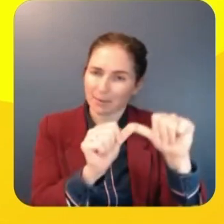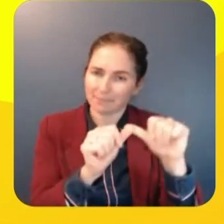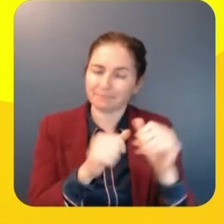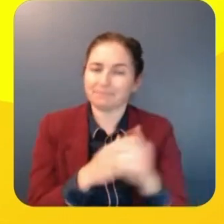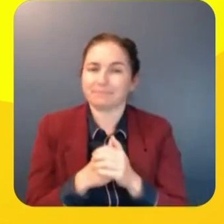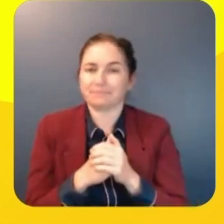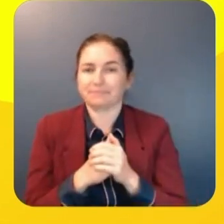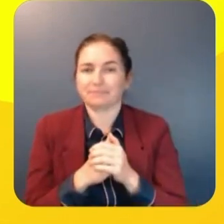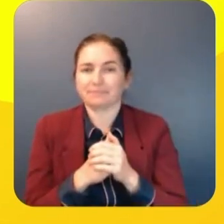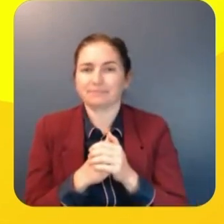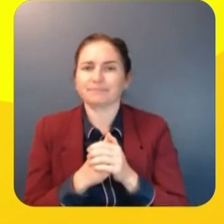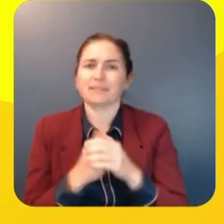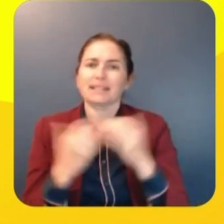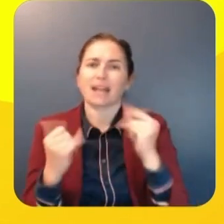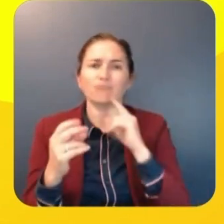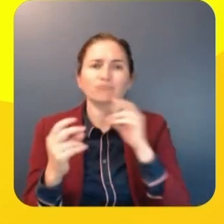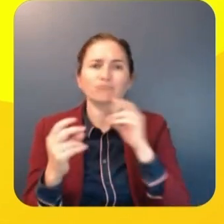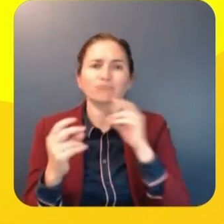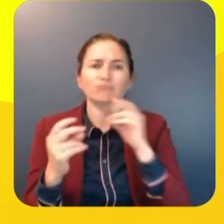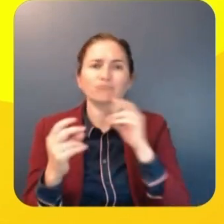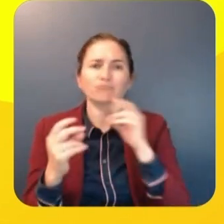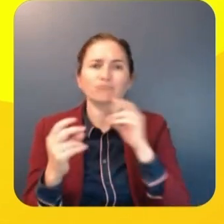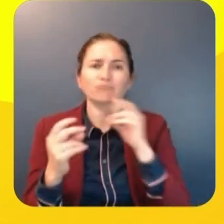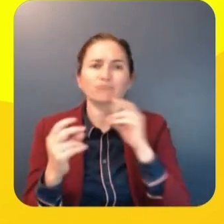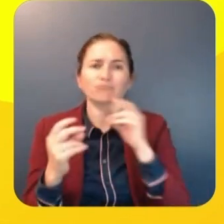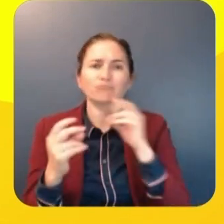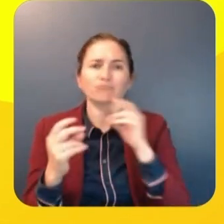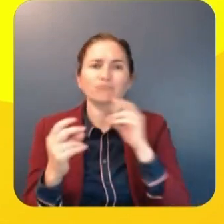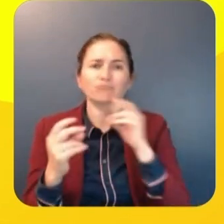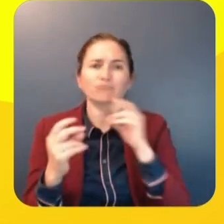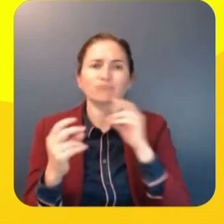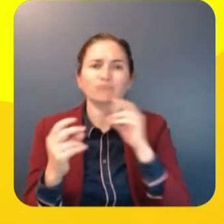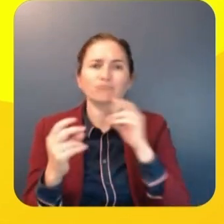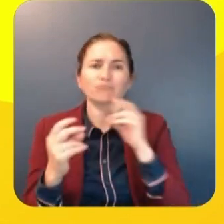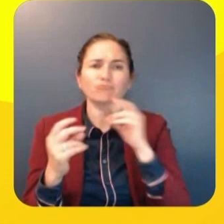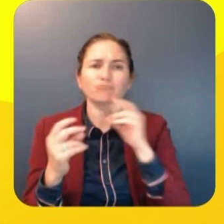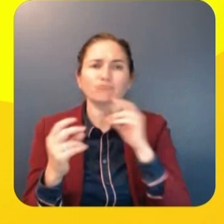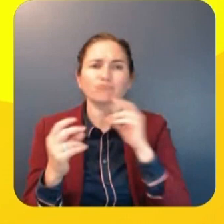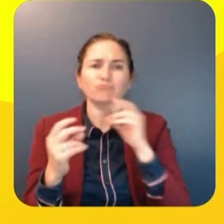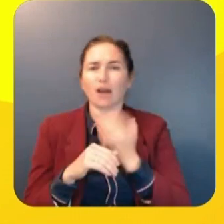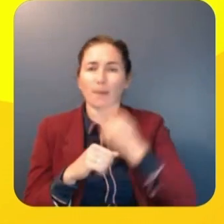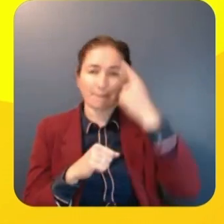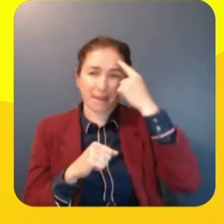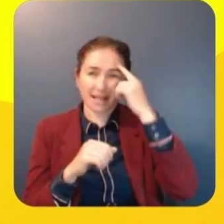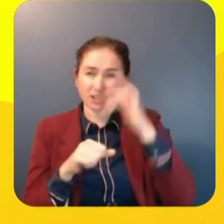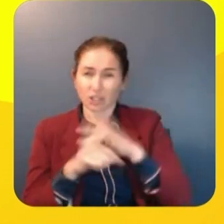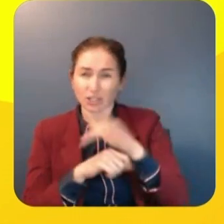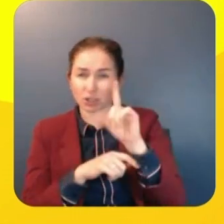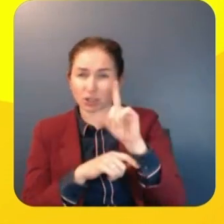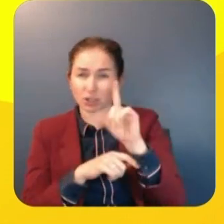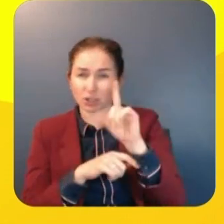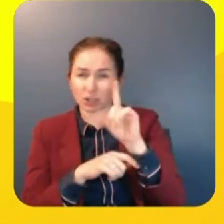Let's quickly go back to the sunken place of our minds. It's early 2020, the pandemic is taking a strong hold.